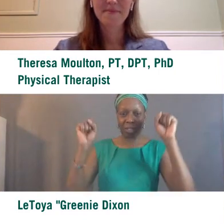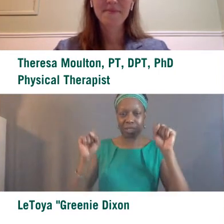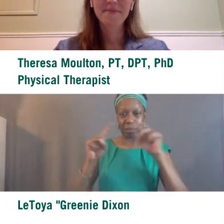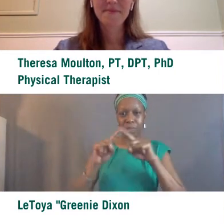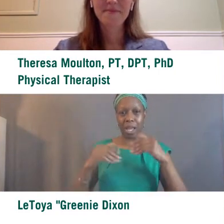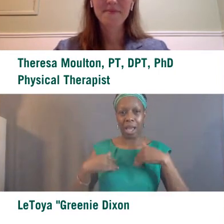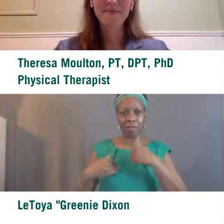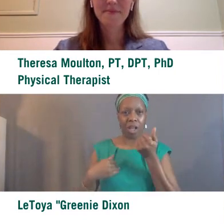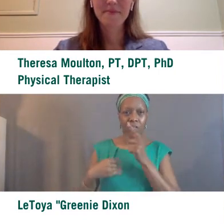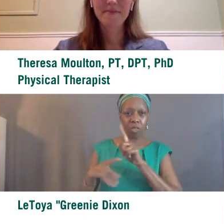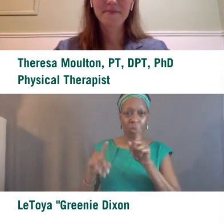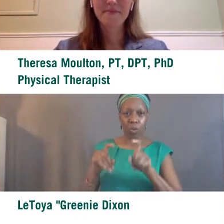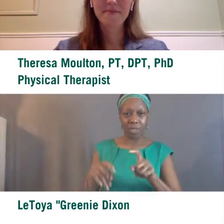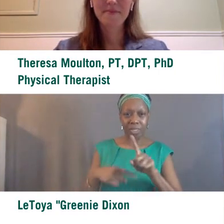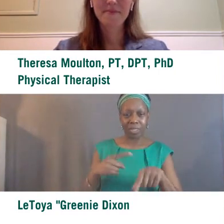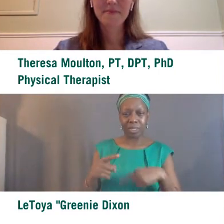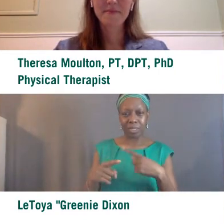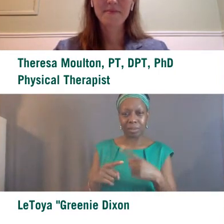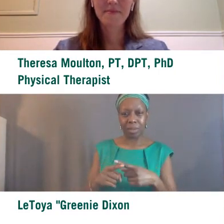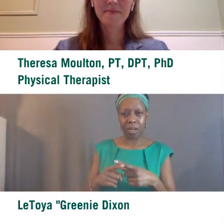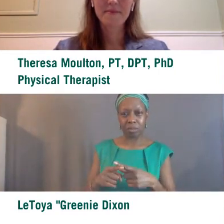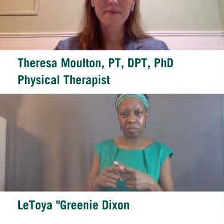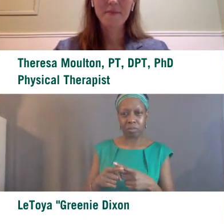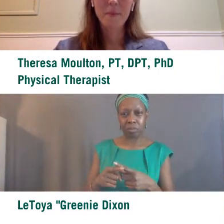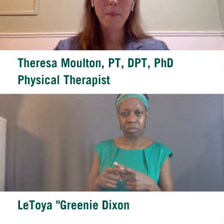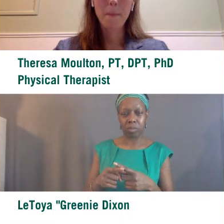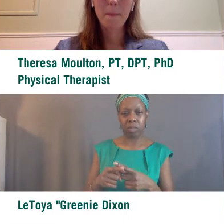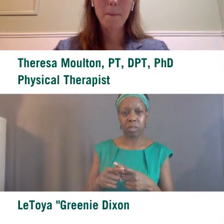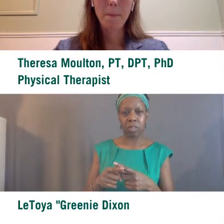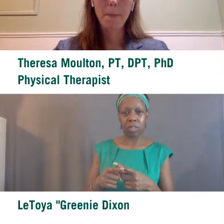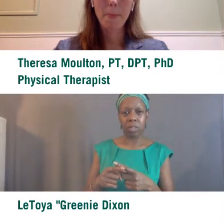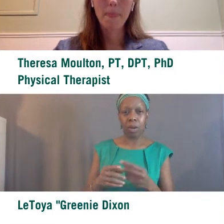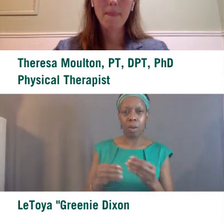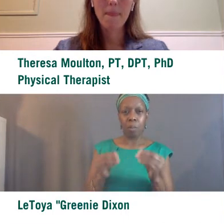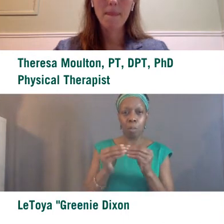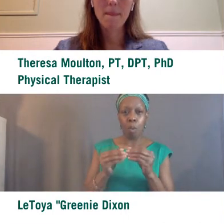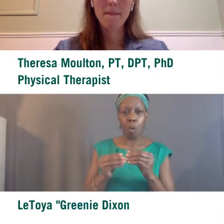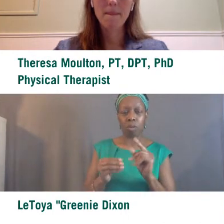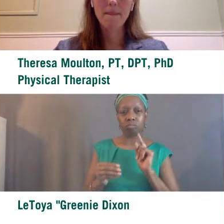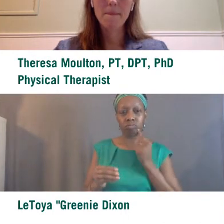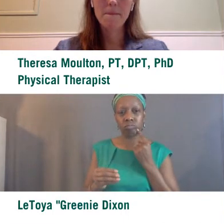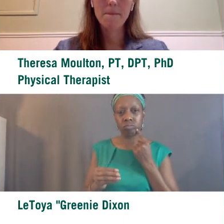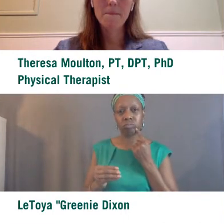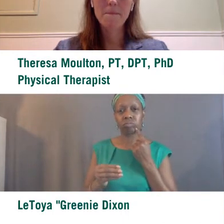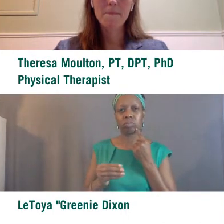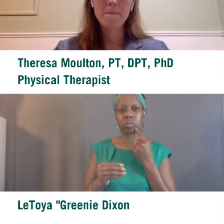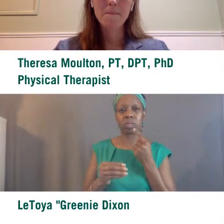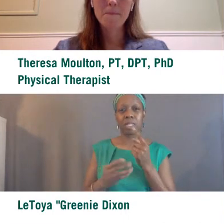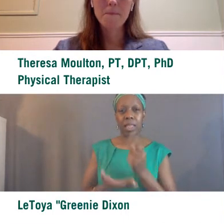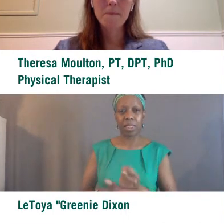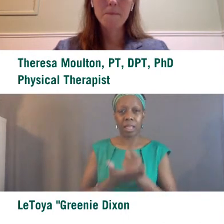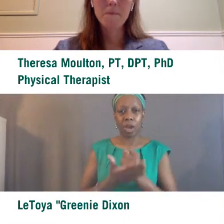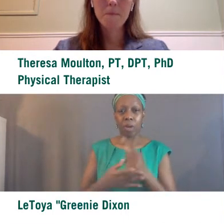that had more about some of these intensive therapy options. And one of them in particular is asking, so what are some of the non-surgical options?